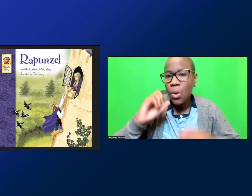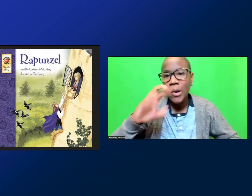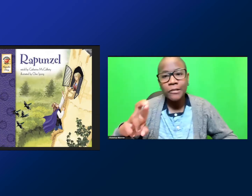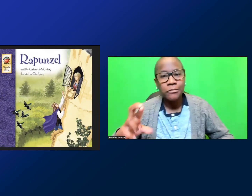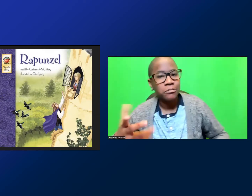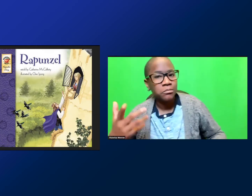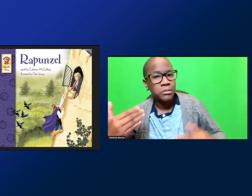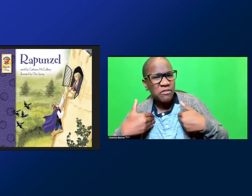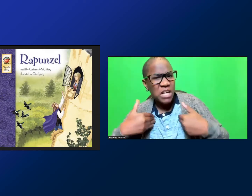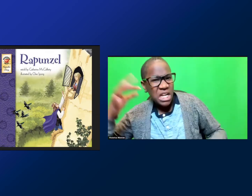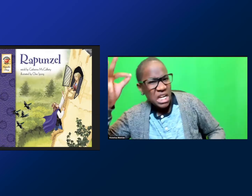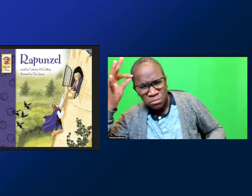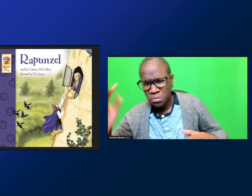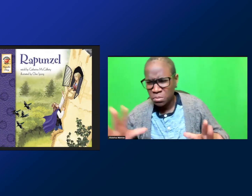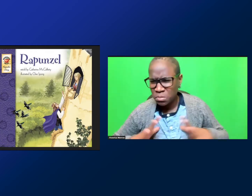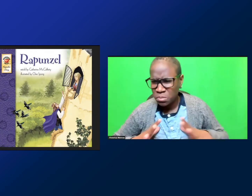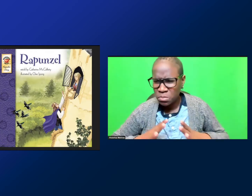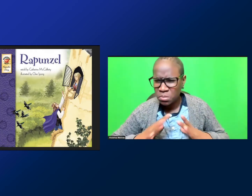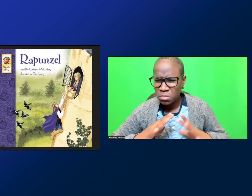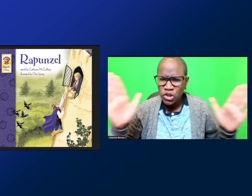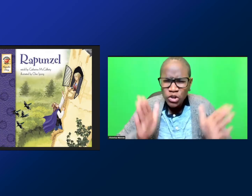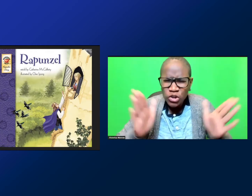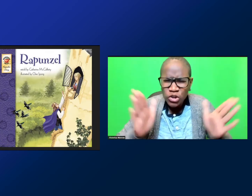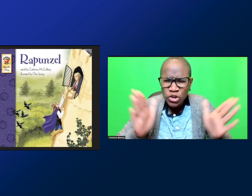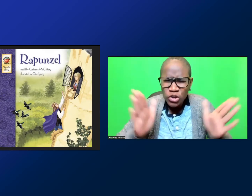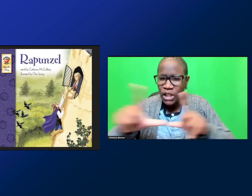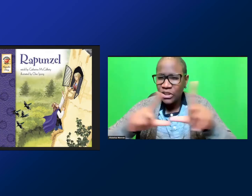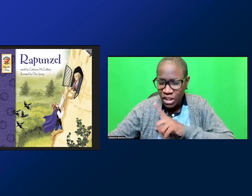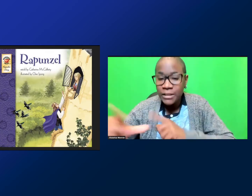is not one in the same you can be beautiful without having you know that long flowing